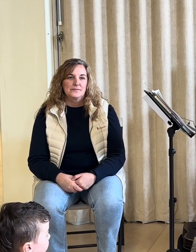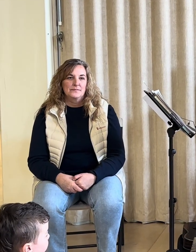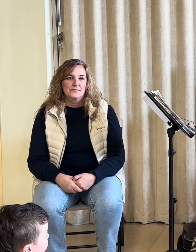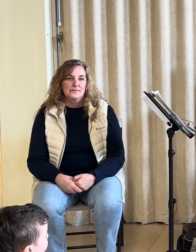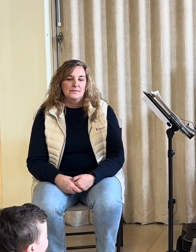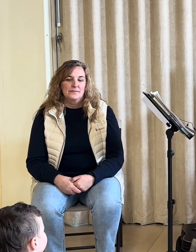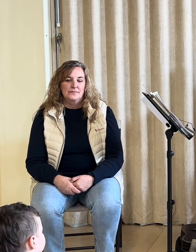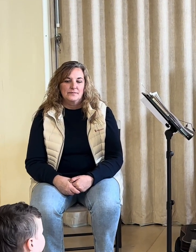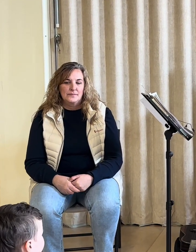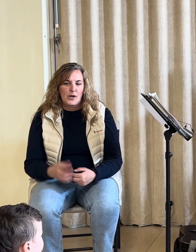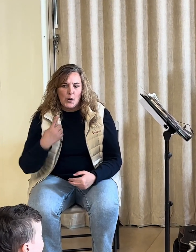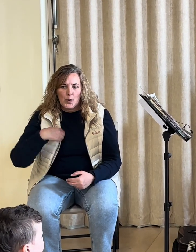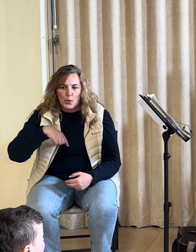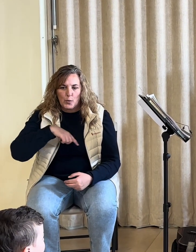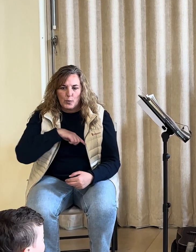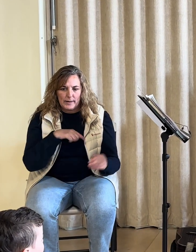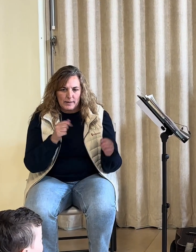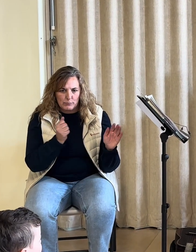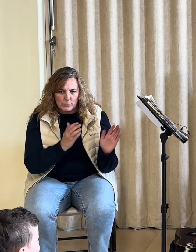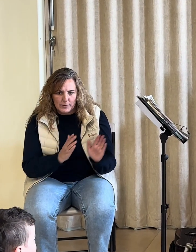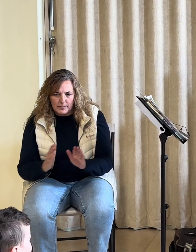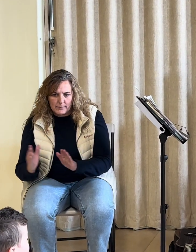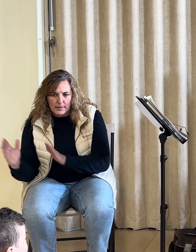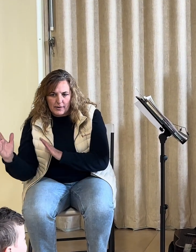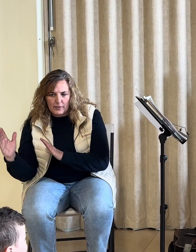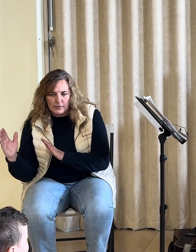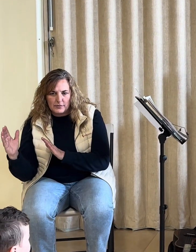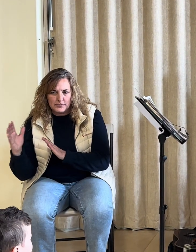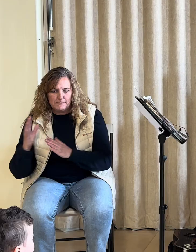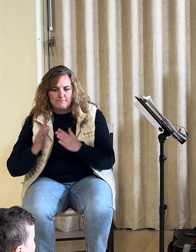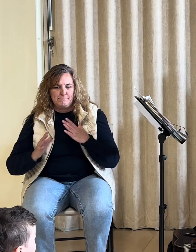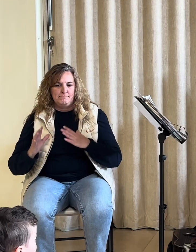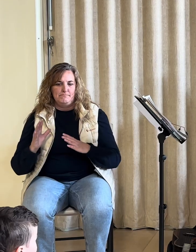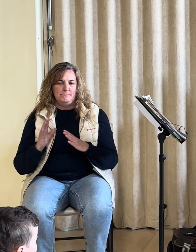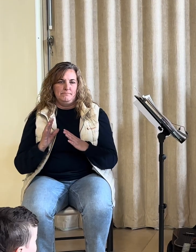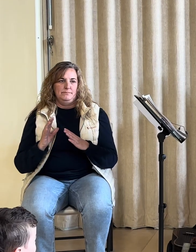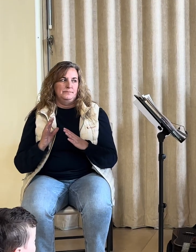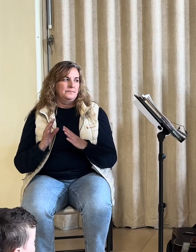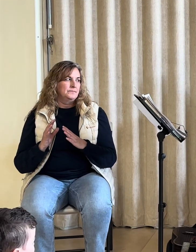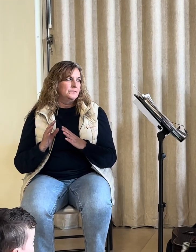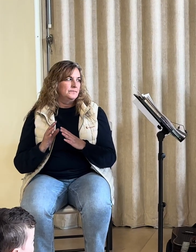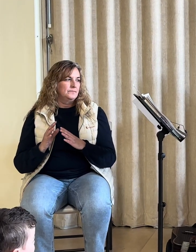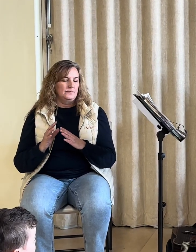And we prepare...